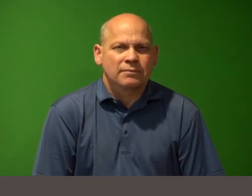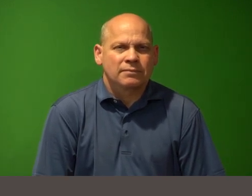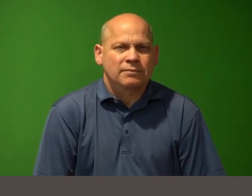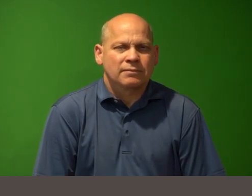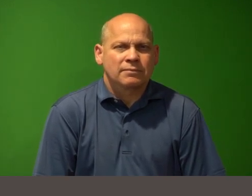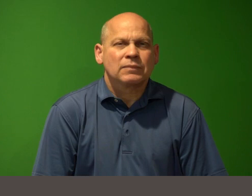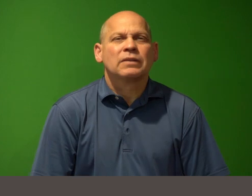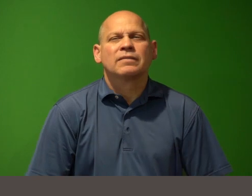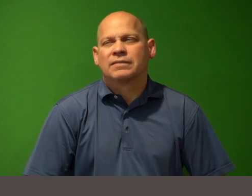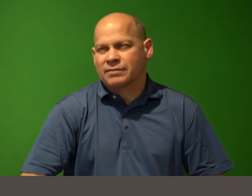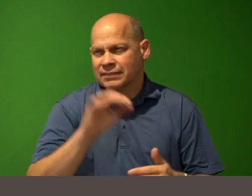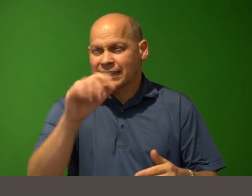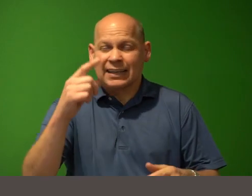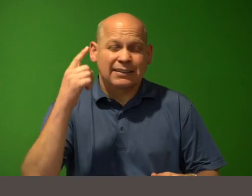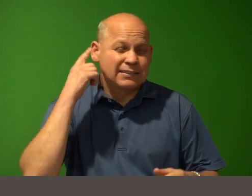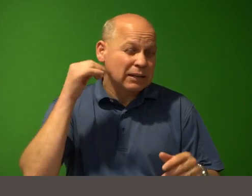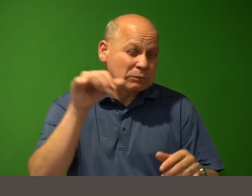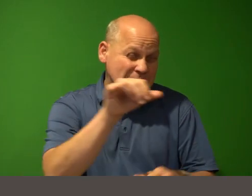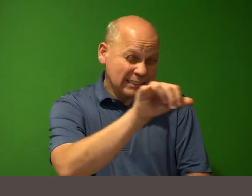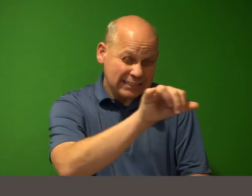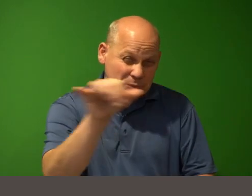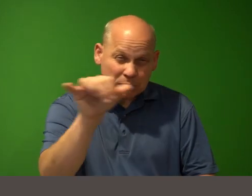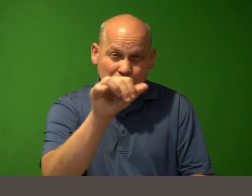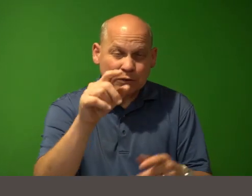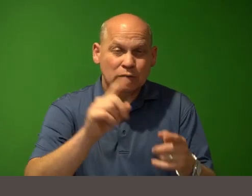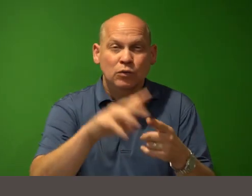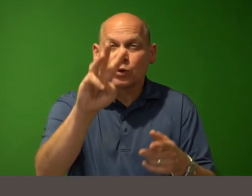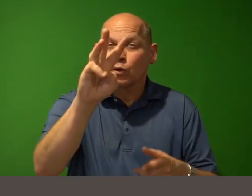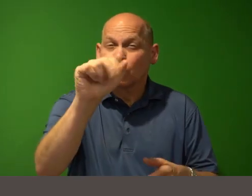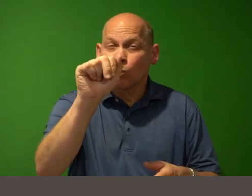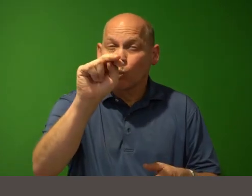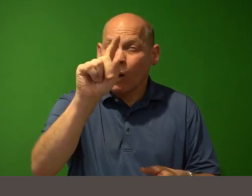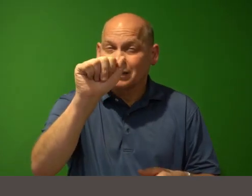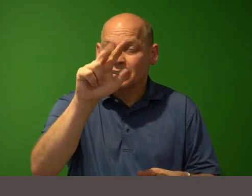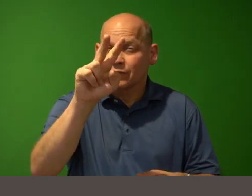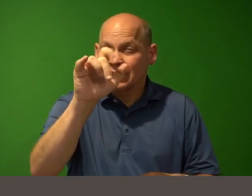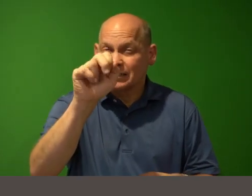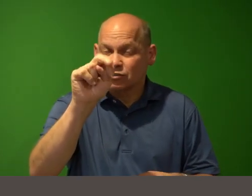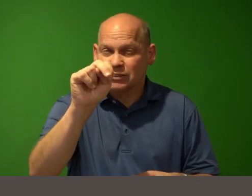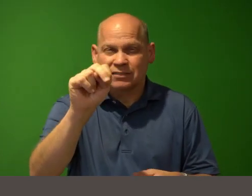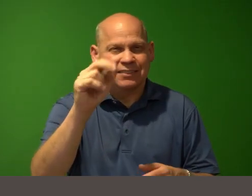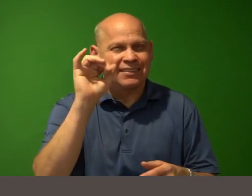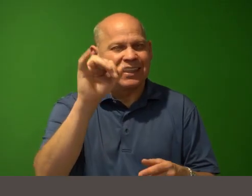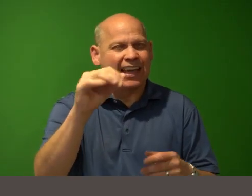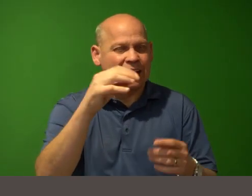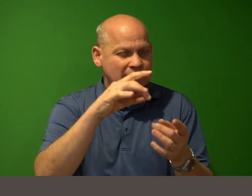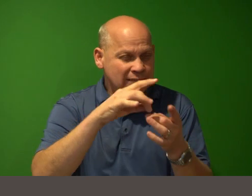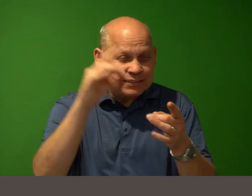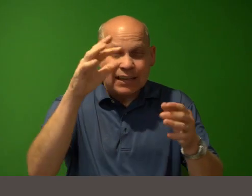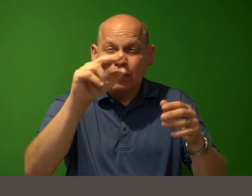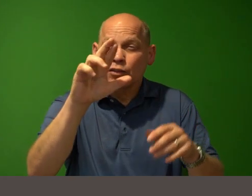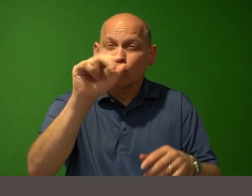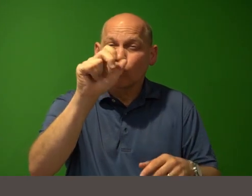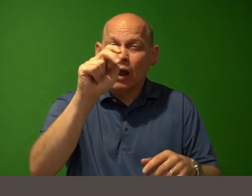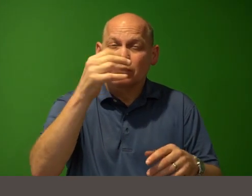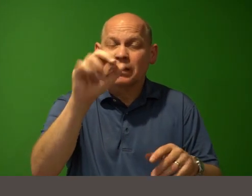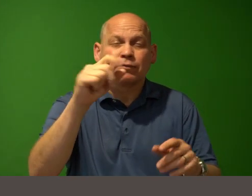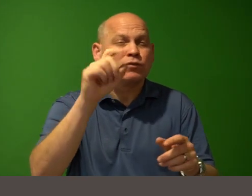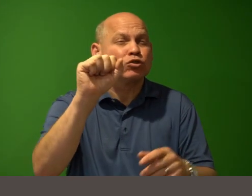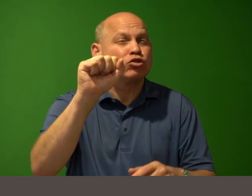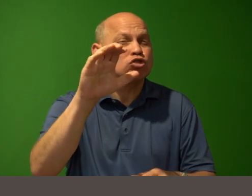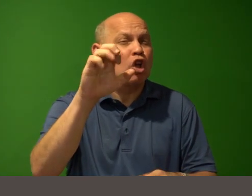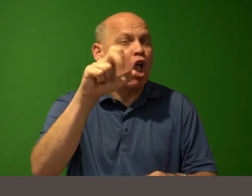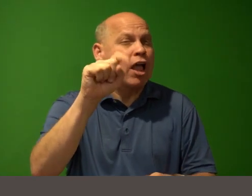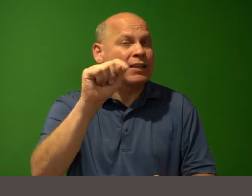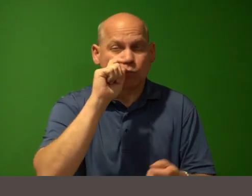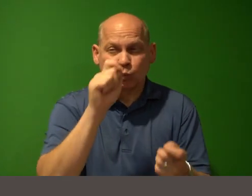Doesn't that sound similar to WandaVision, the mysteriousness and randomness of Scarlet Witch.